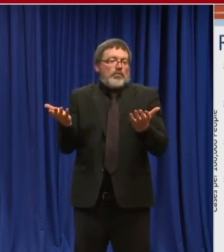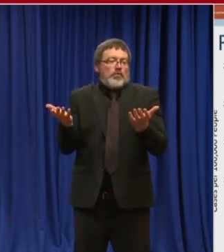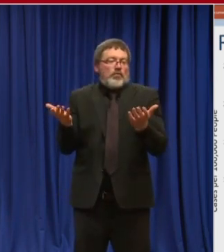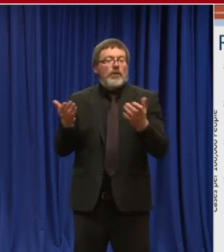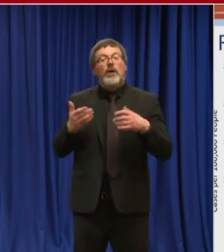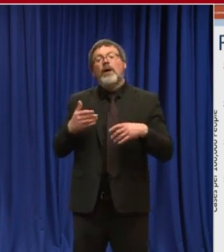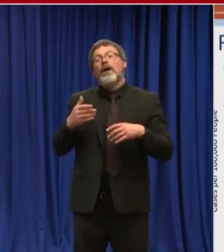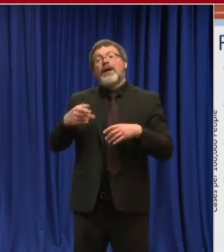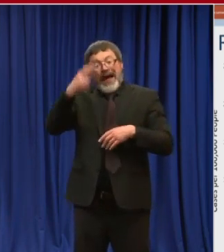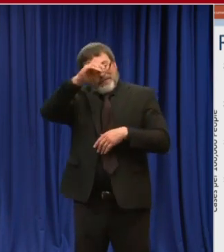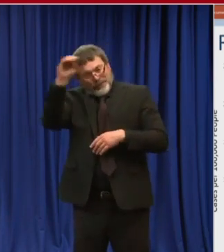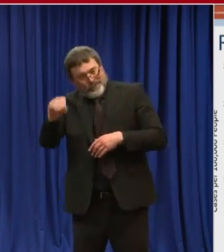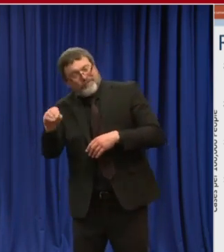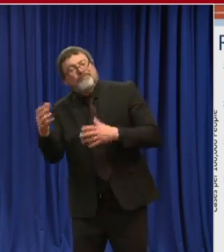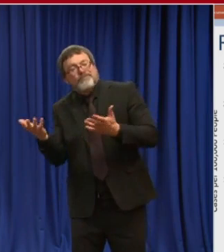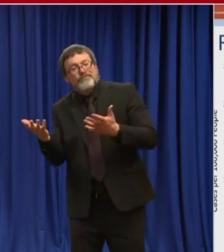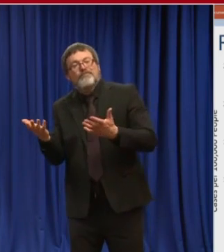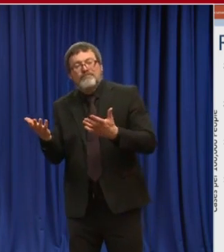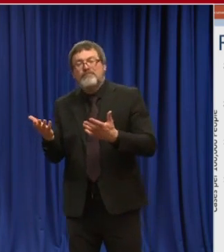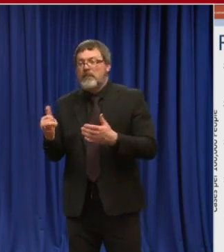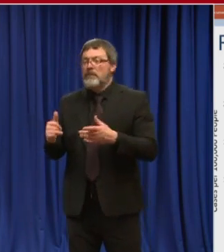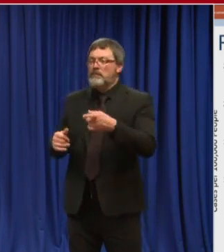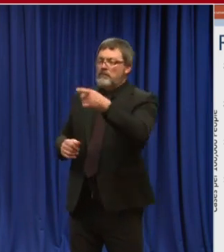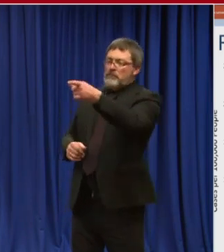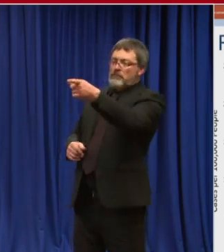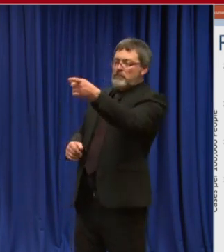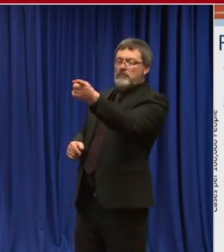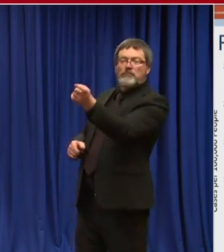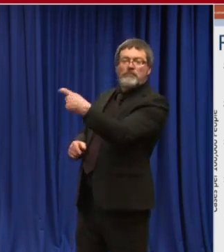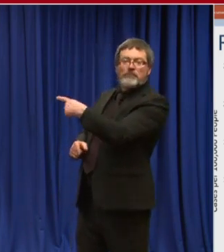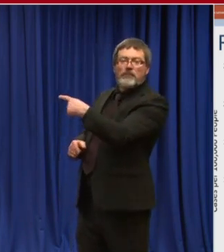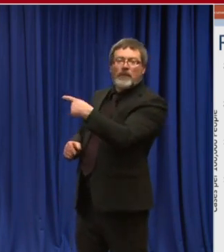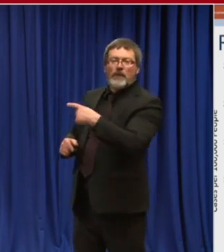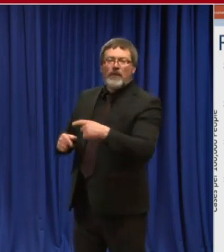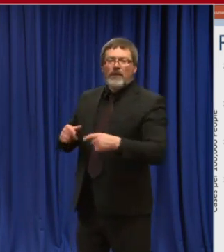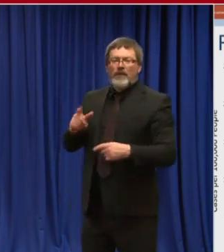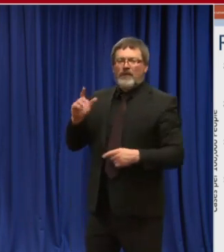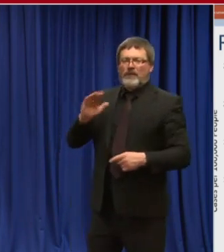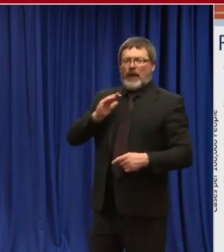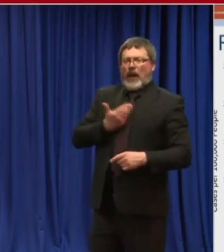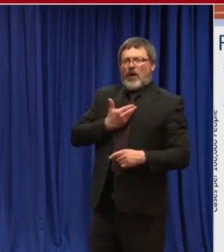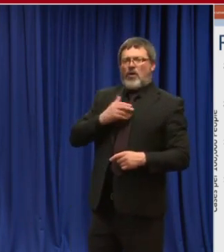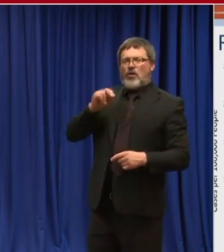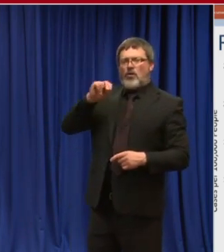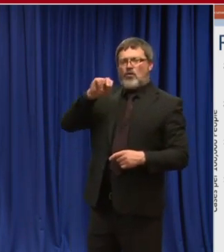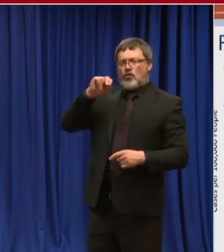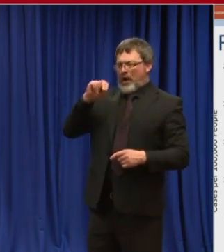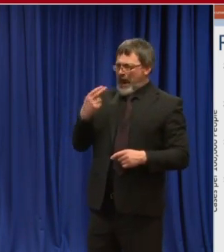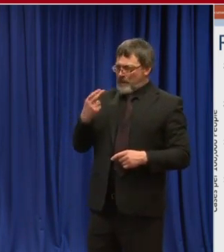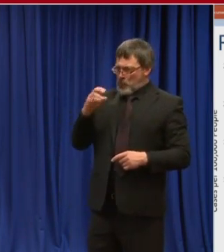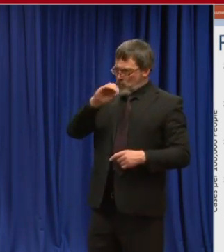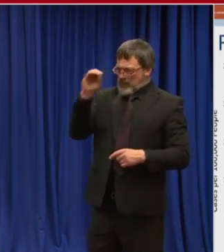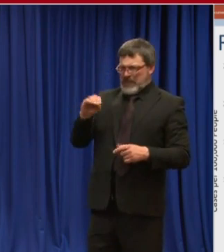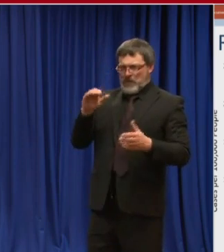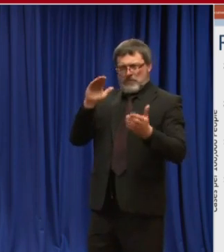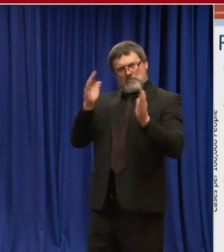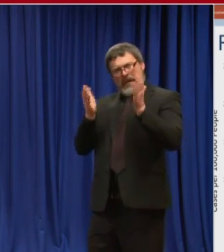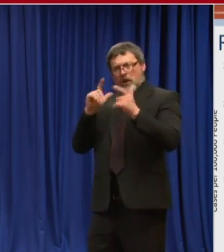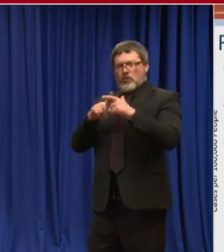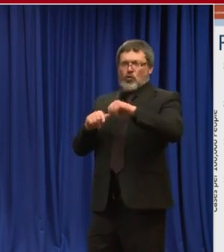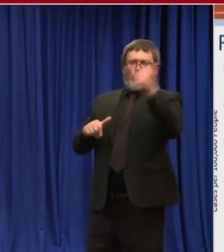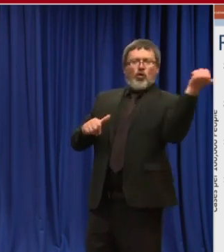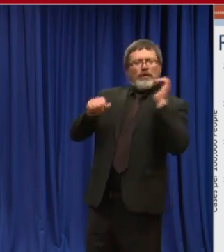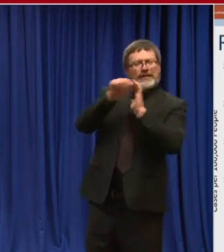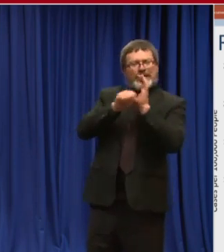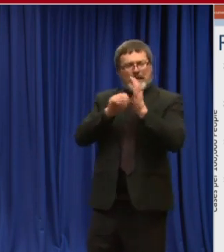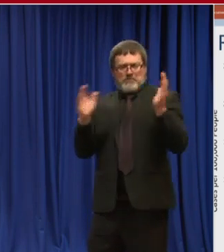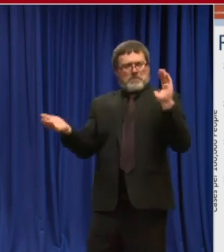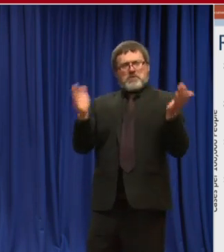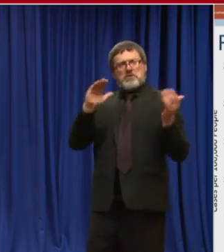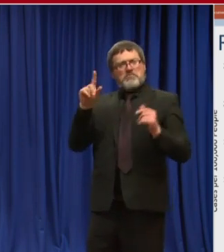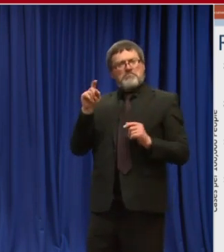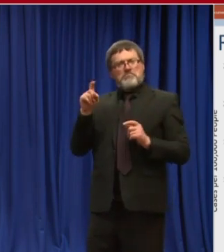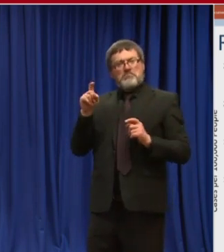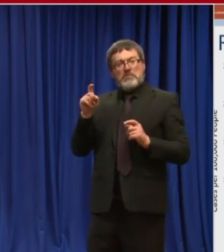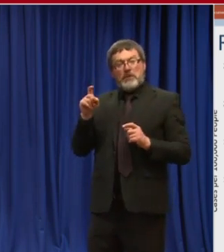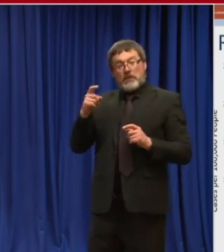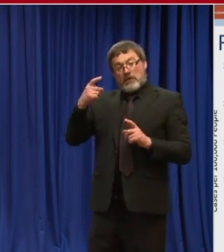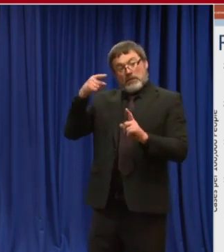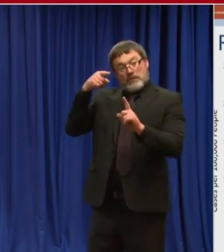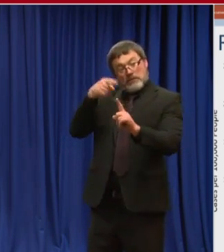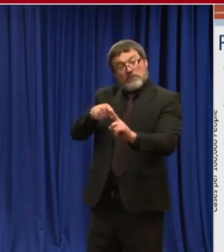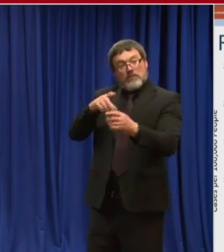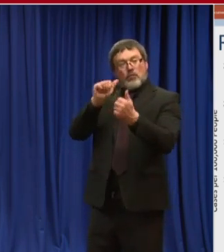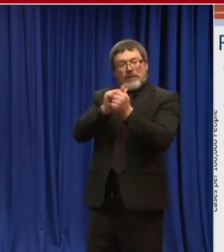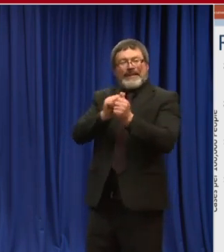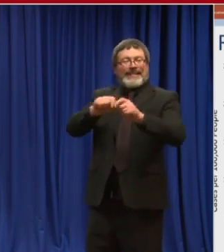AND SO YOU’LL SEE NOT ONLY HIGHER NUMBERS OF INFECTION, BUT ALSO HIGHER RATES WHAT THIS WHAT THIS COMPARES TO THOSE OTHER STATES REPRESENTED IN TERMS OF TESTING.